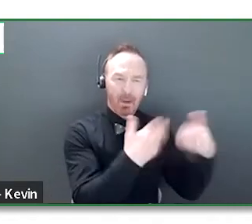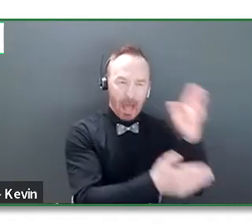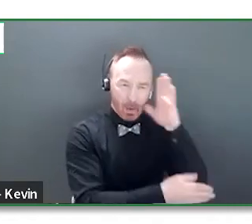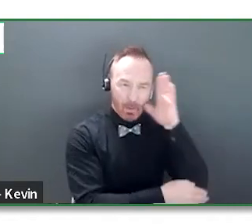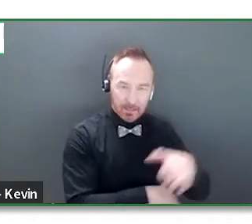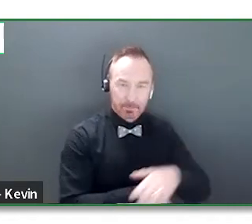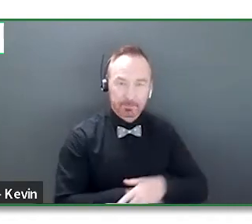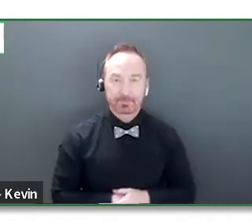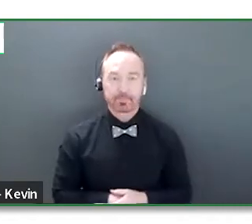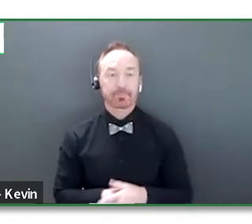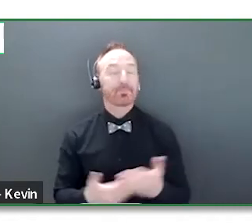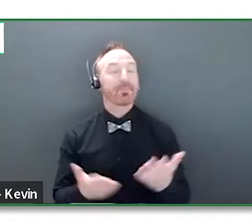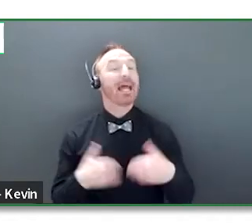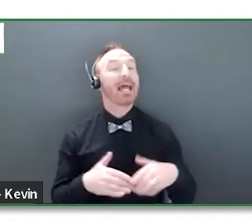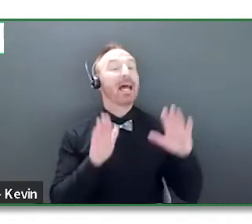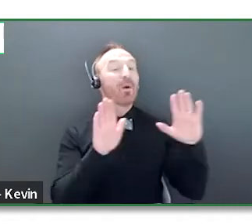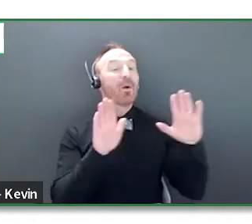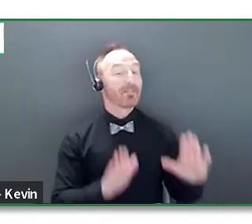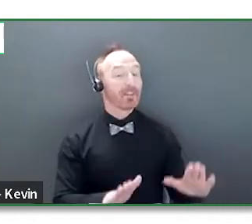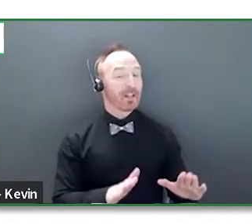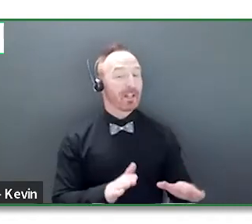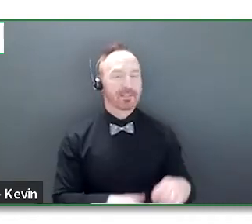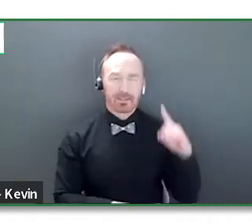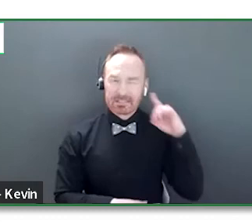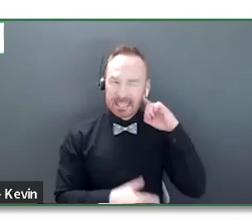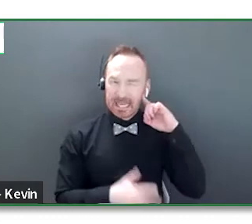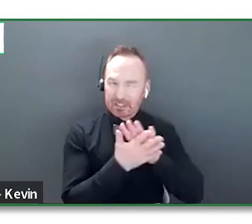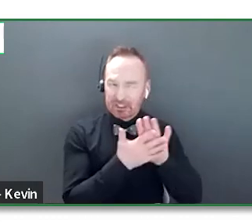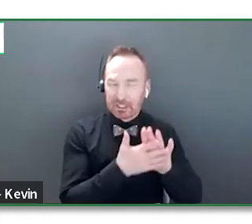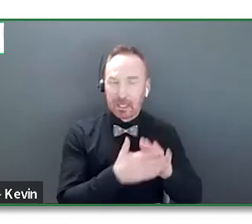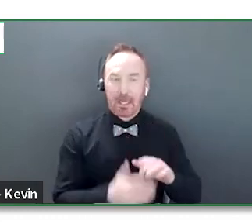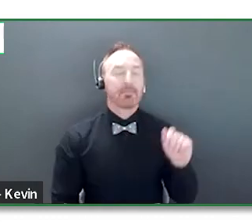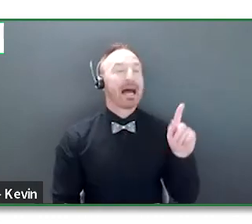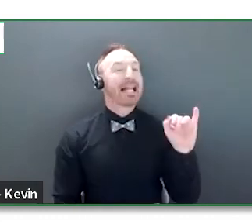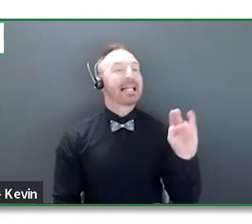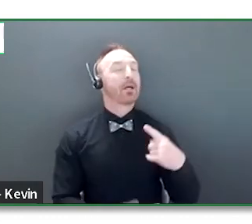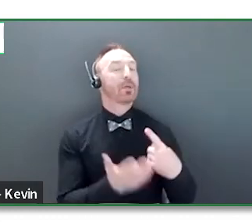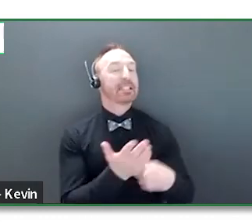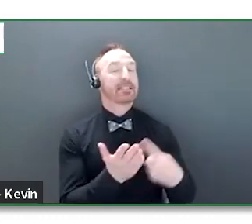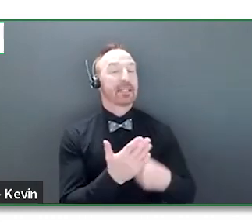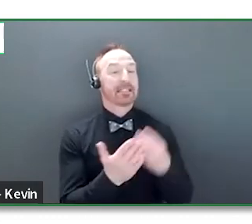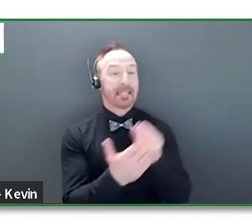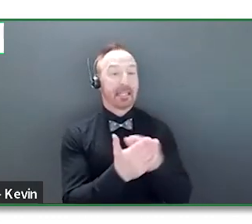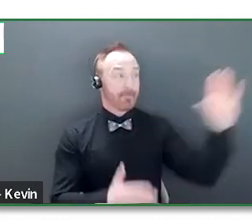budget and funding and things like that because obviously a lot of this it's it costs money, so